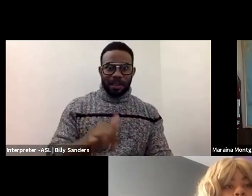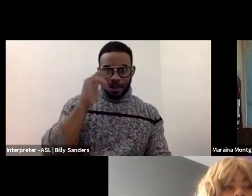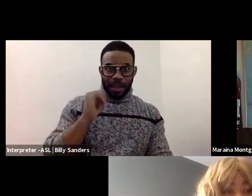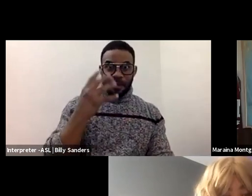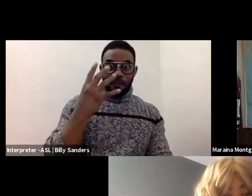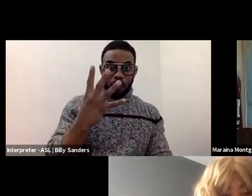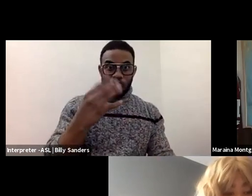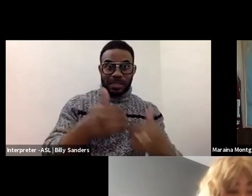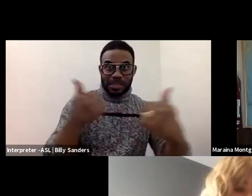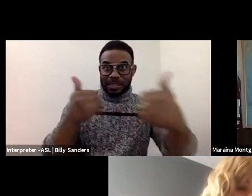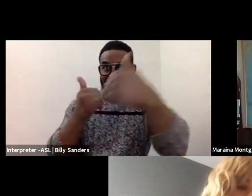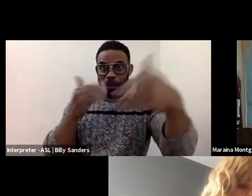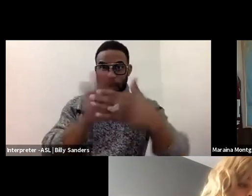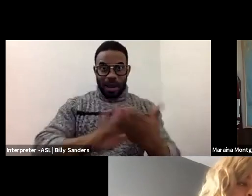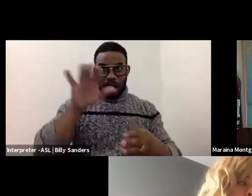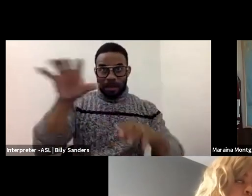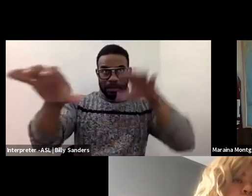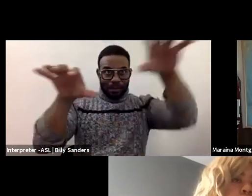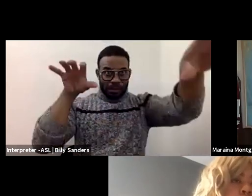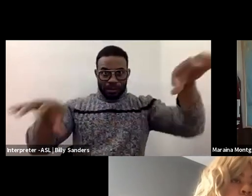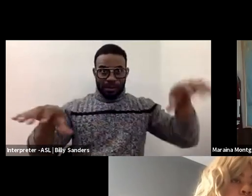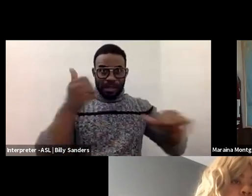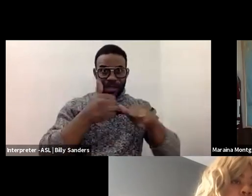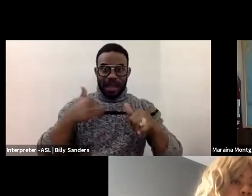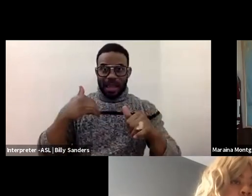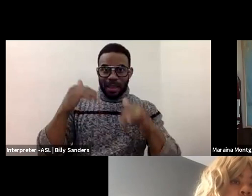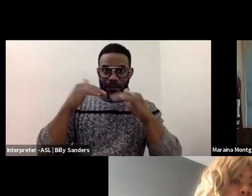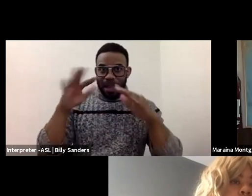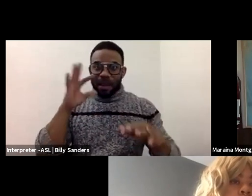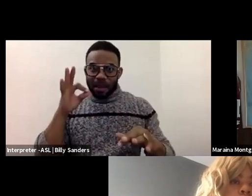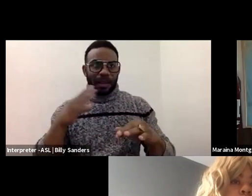separate colleges were each had a house cat and house color.